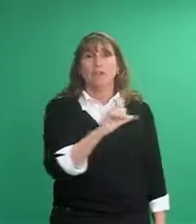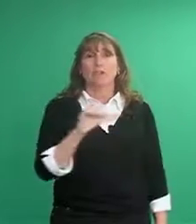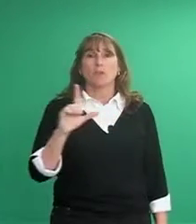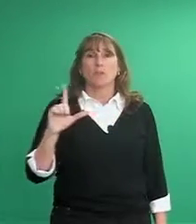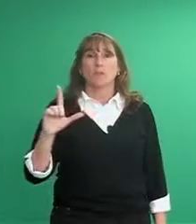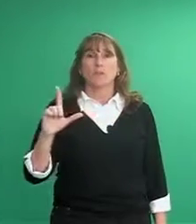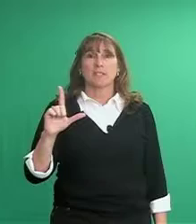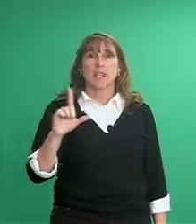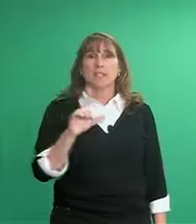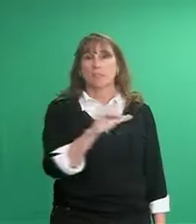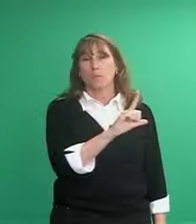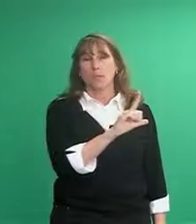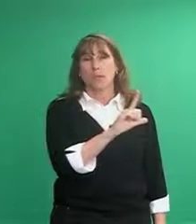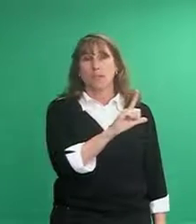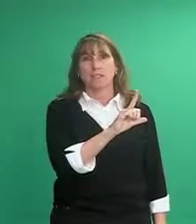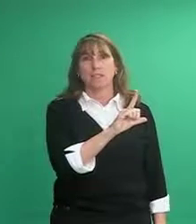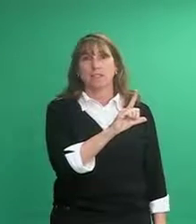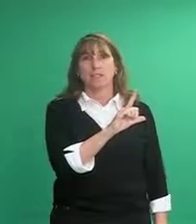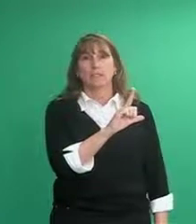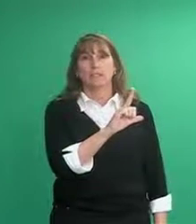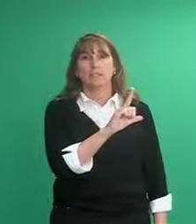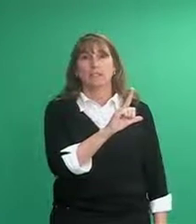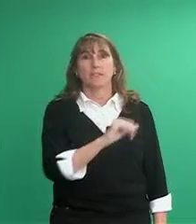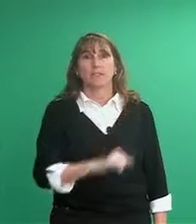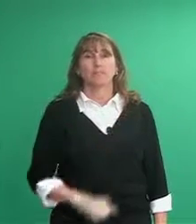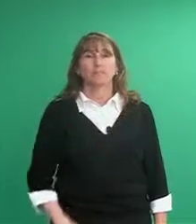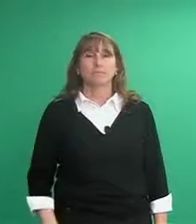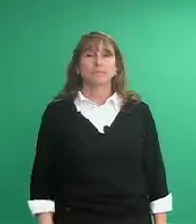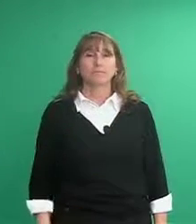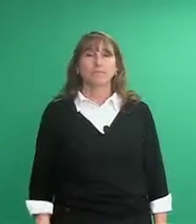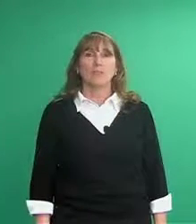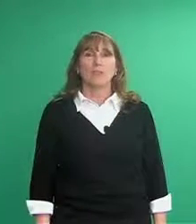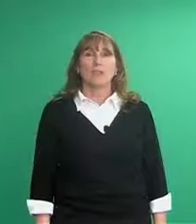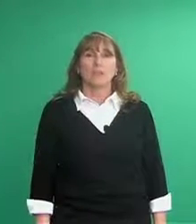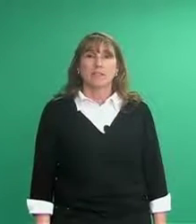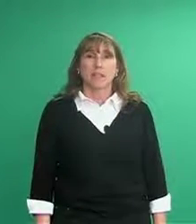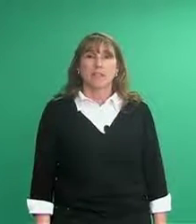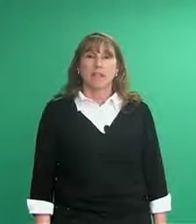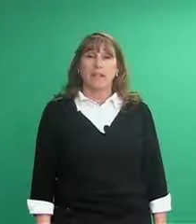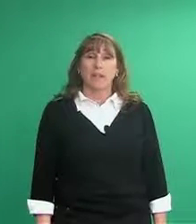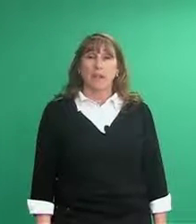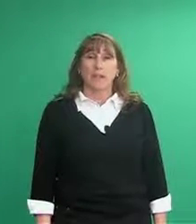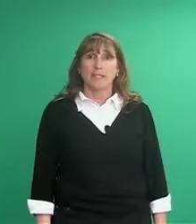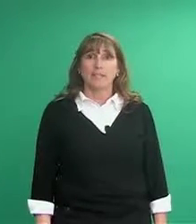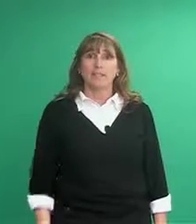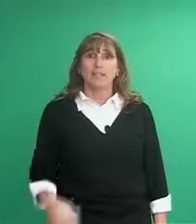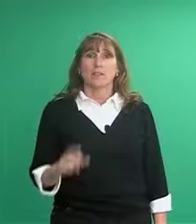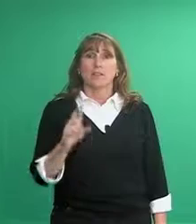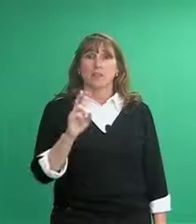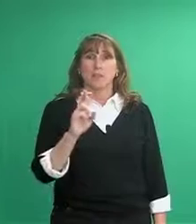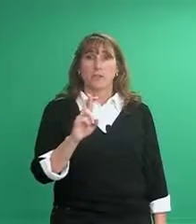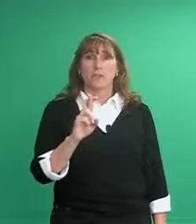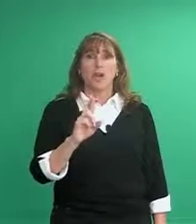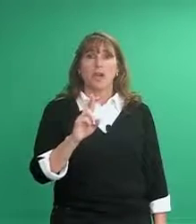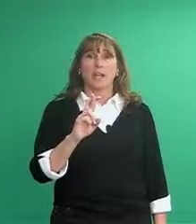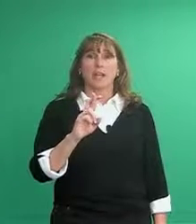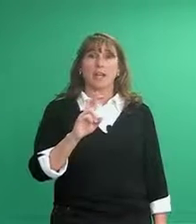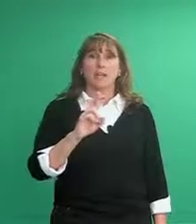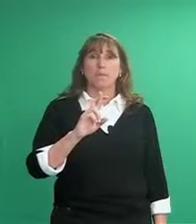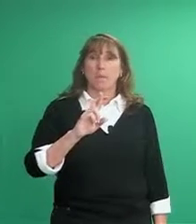So it's from the signer's perspective. Left. The next sign is right. so it's with the R handshape.